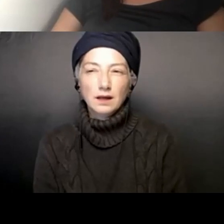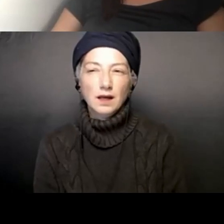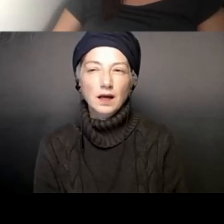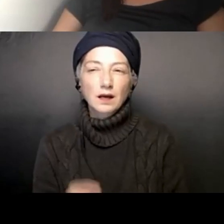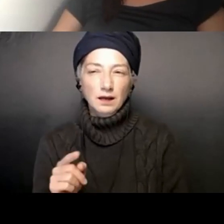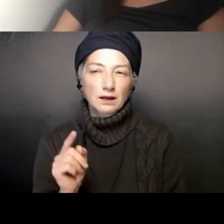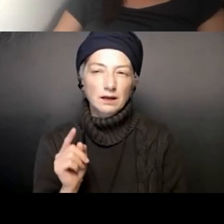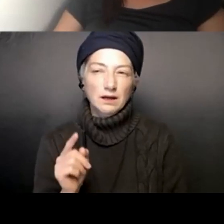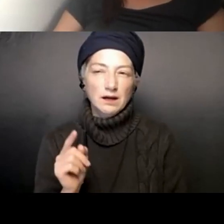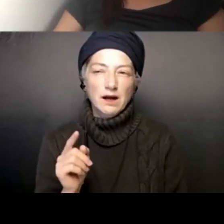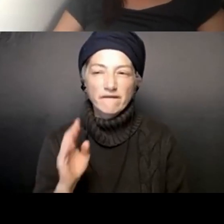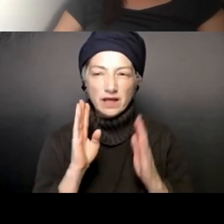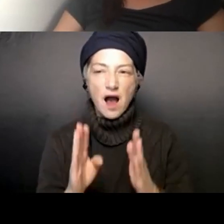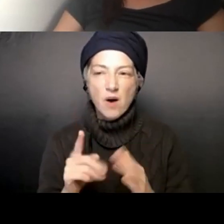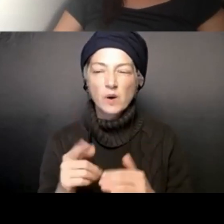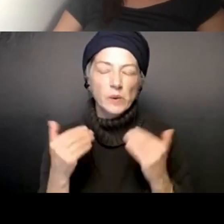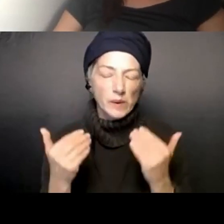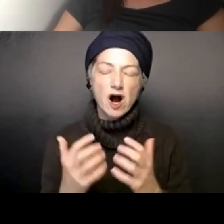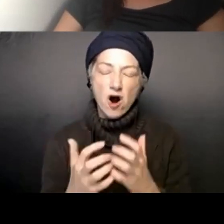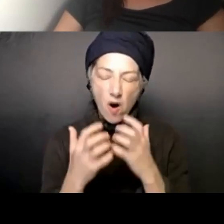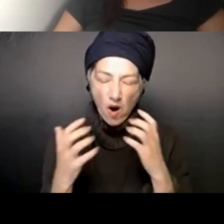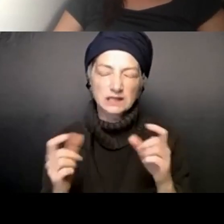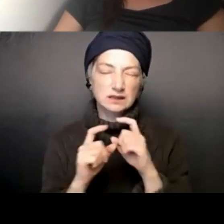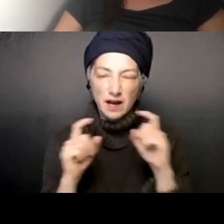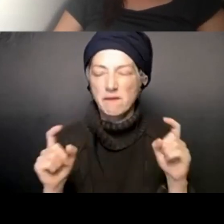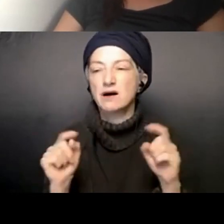So, I want to pick up on that thing that Nina said before,